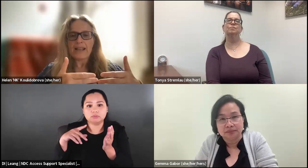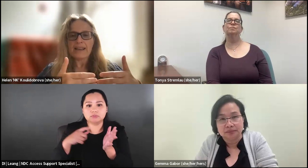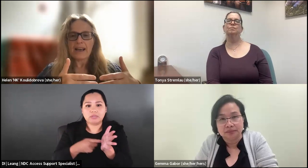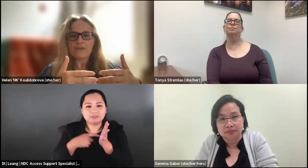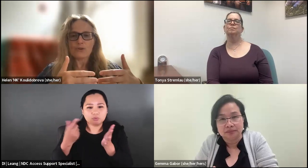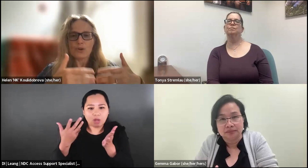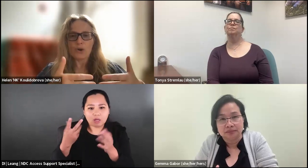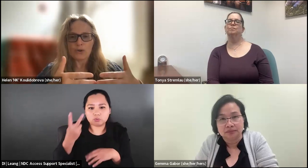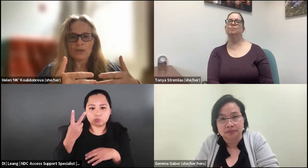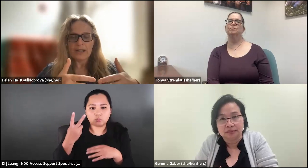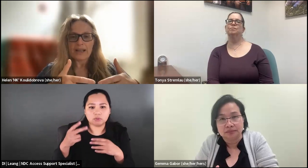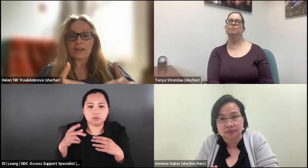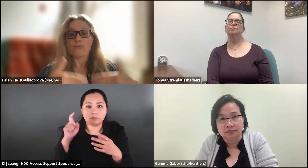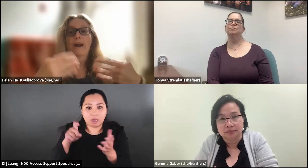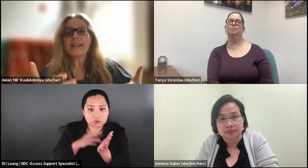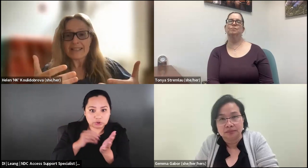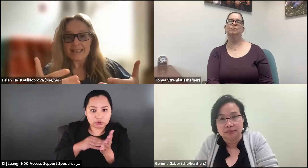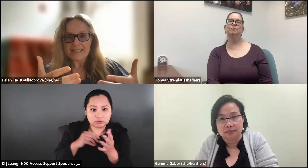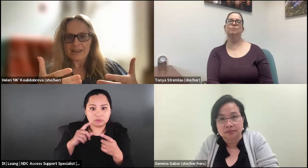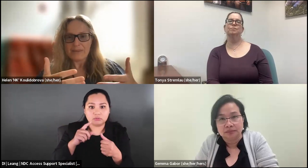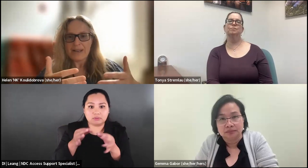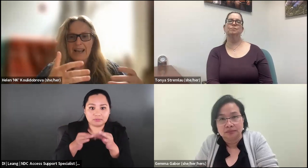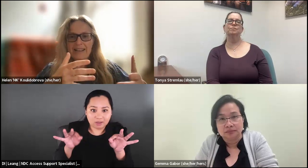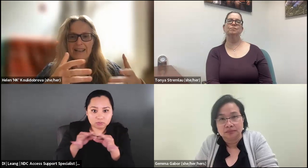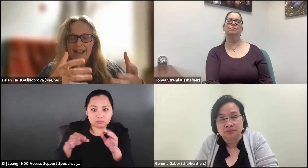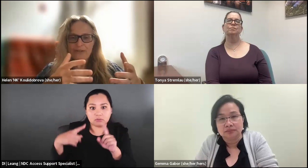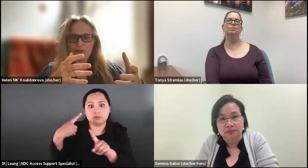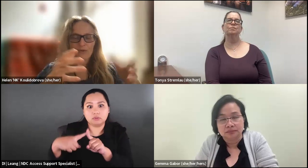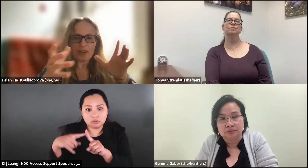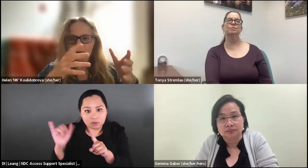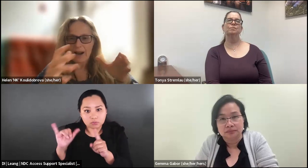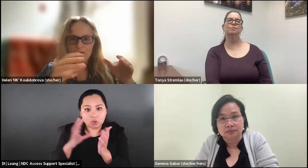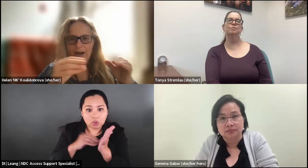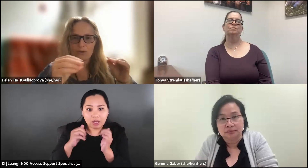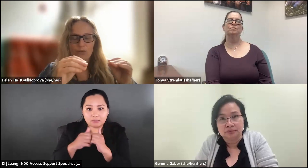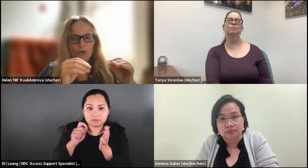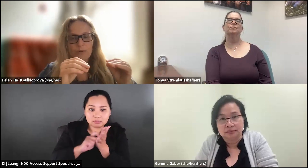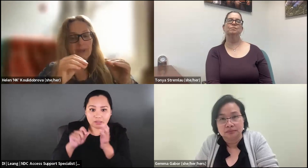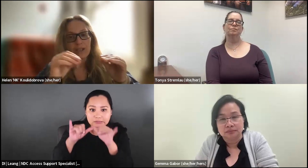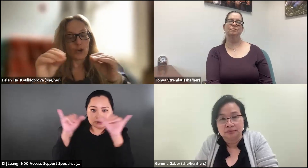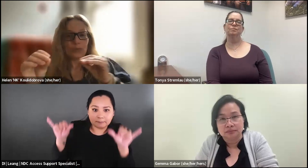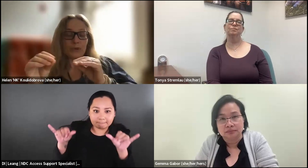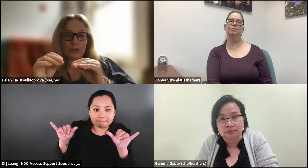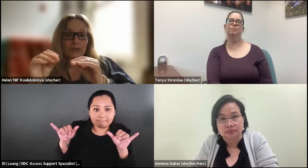And they have to learn a writing system. And they have to figure out how to work with the interpreter